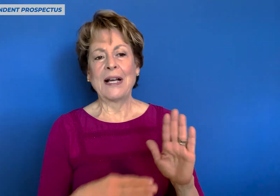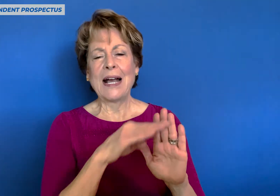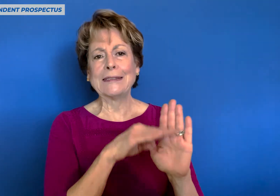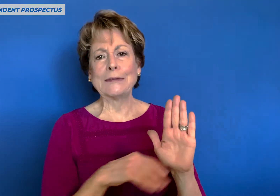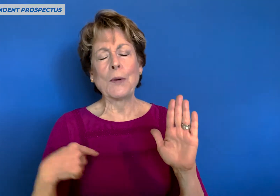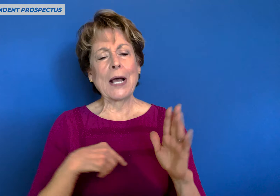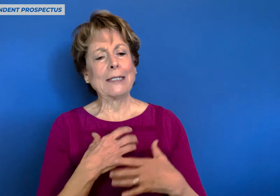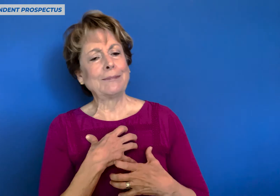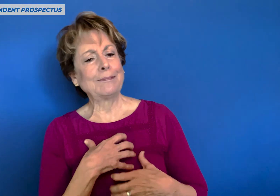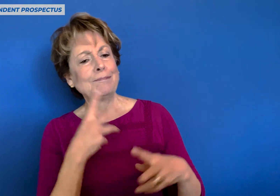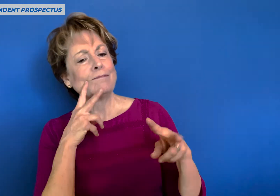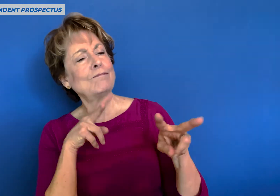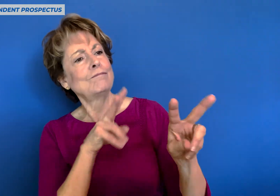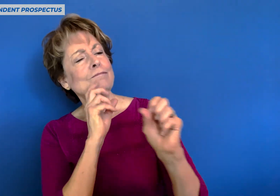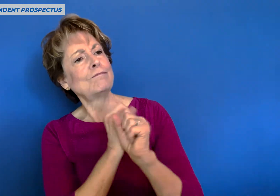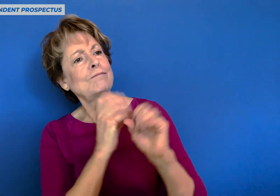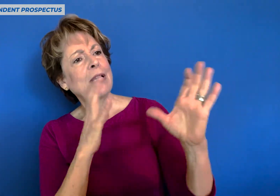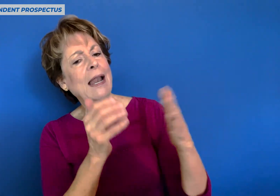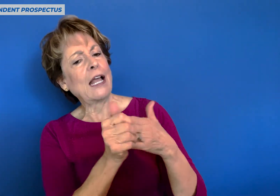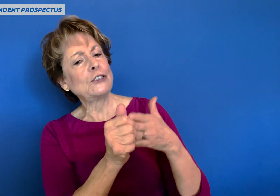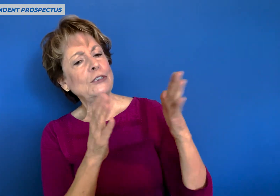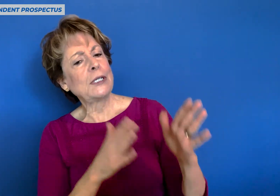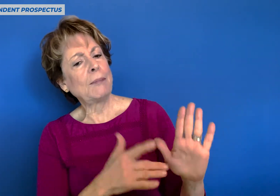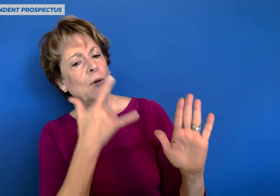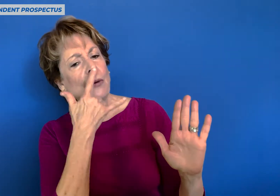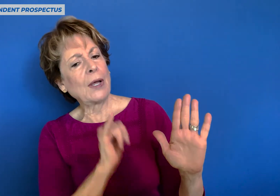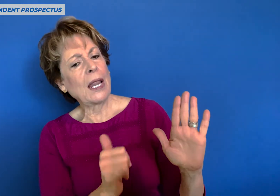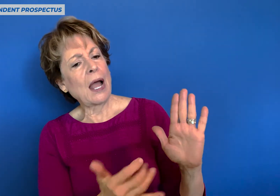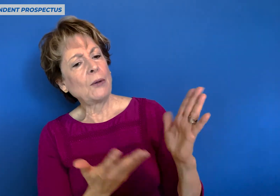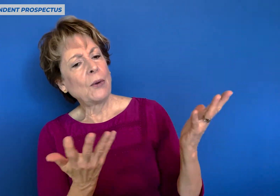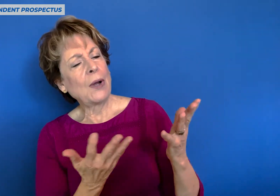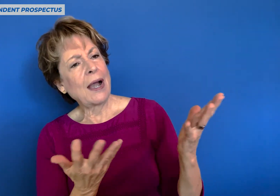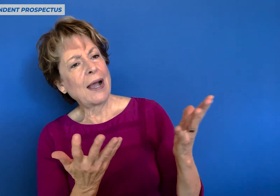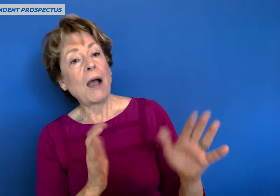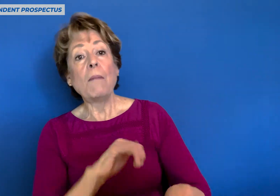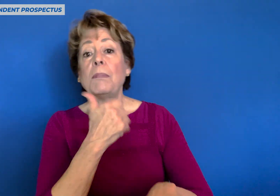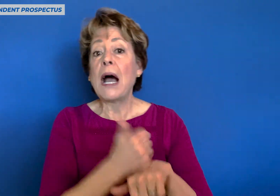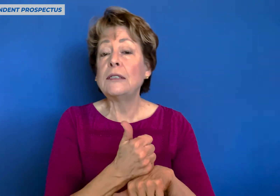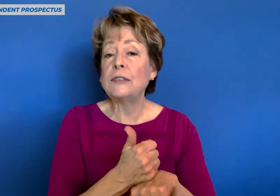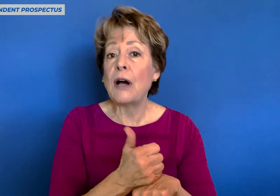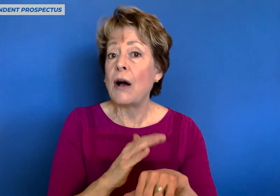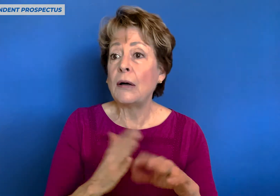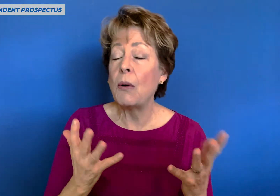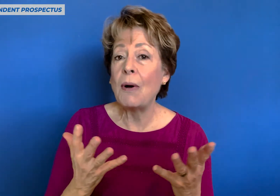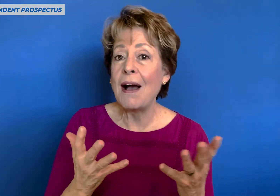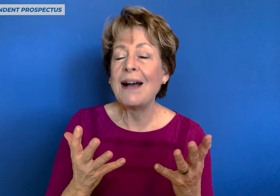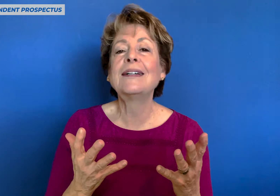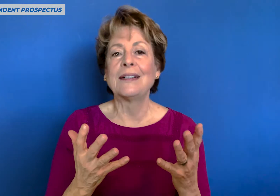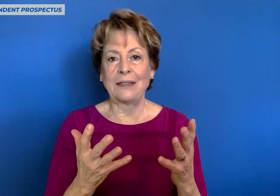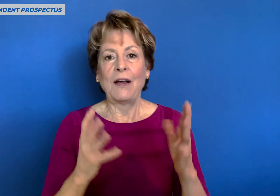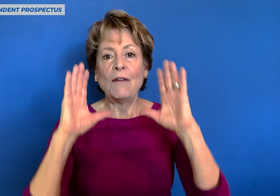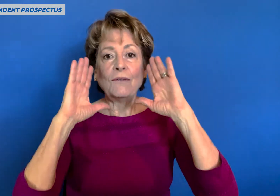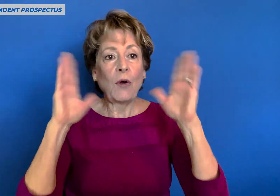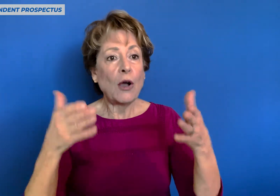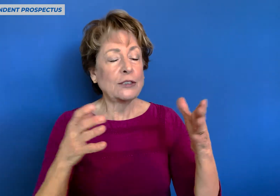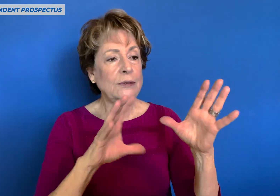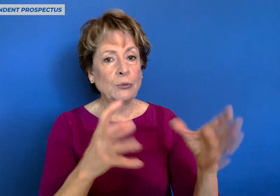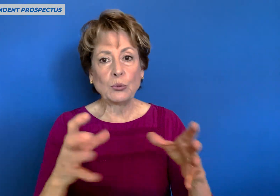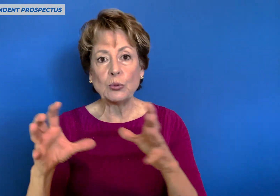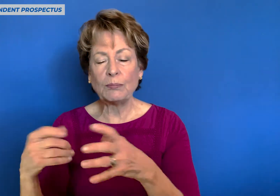We have a list outlining our vision for our next leader based on input